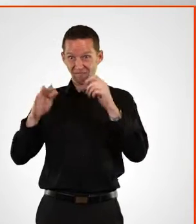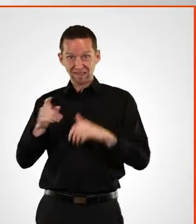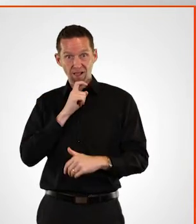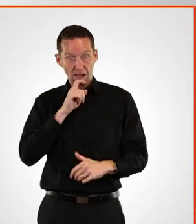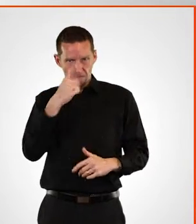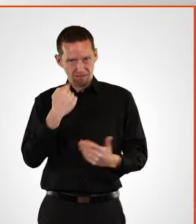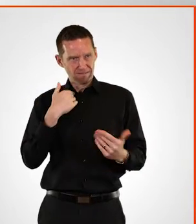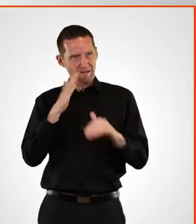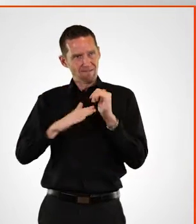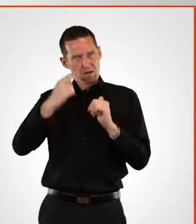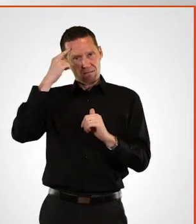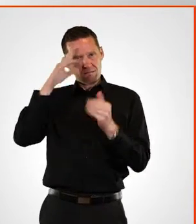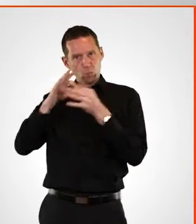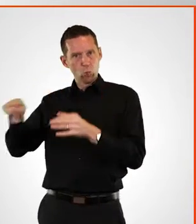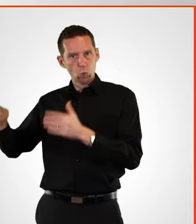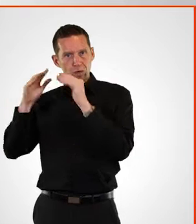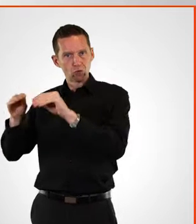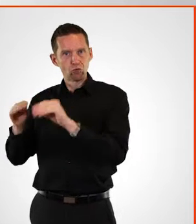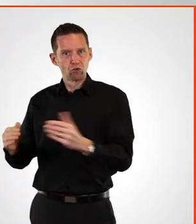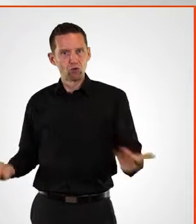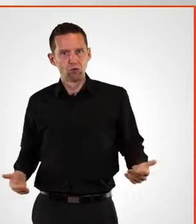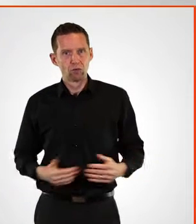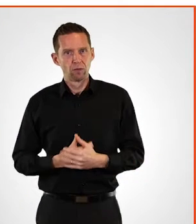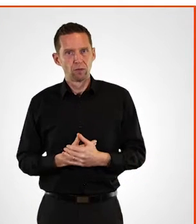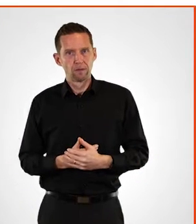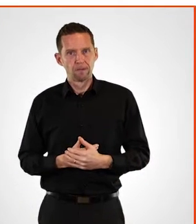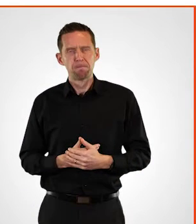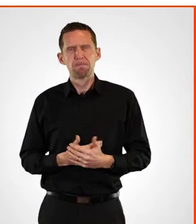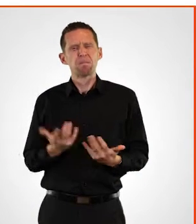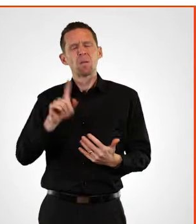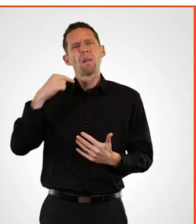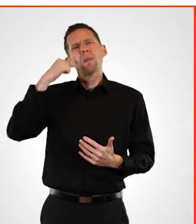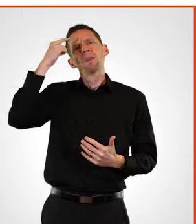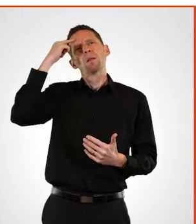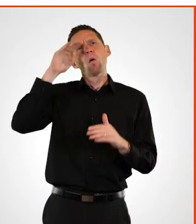but we don't really do it sufficiently in education. So what we want to do is we want to think about